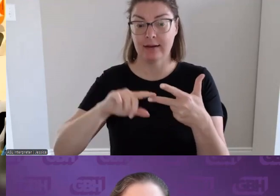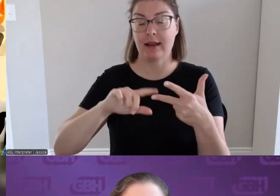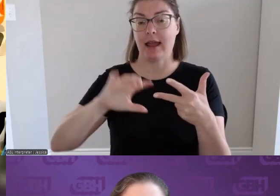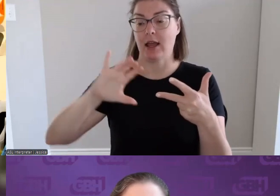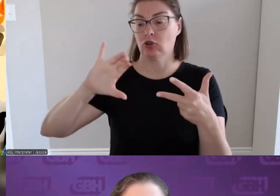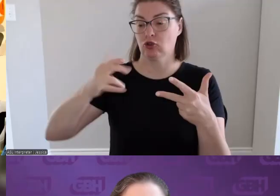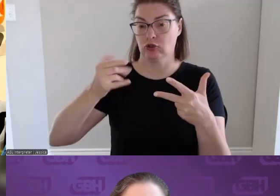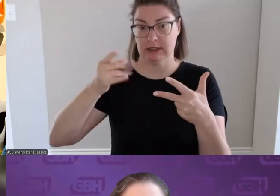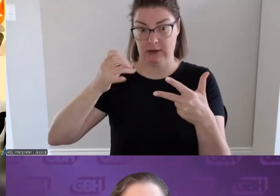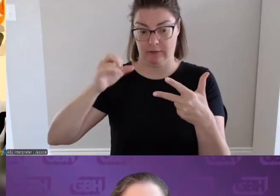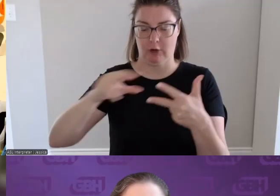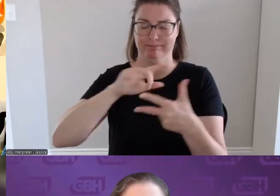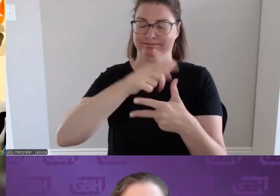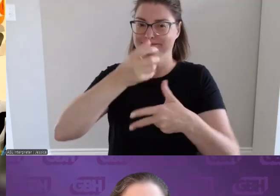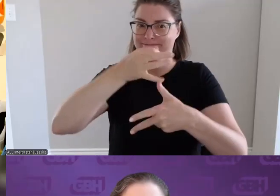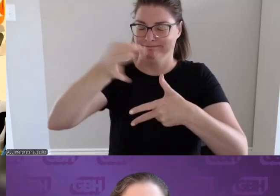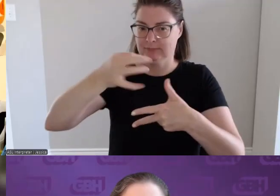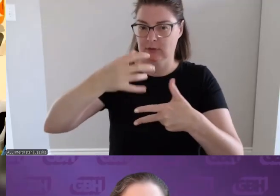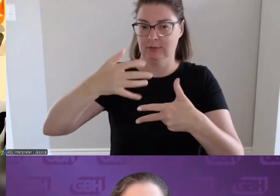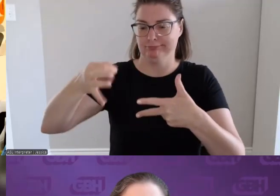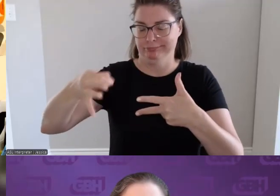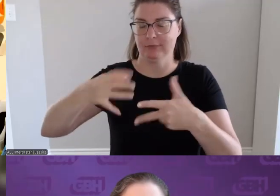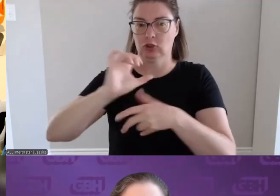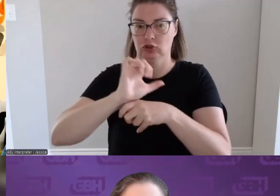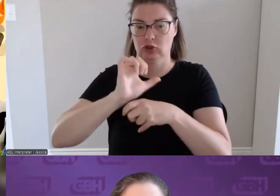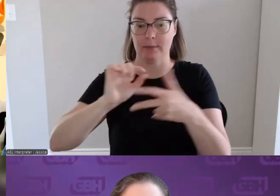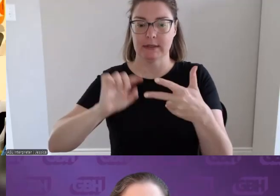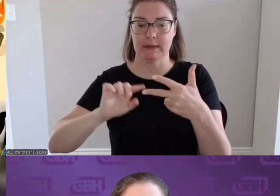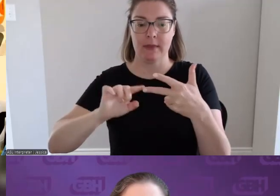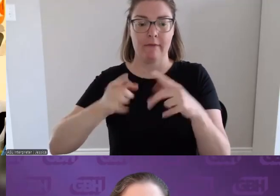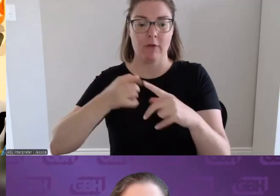the Special Materials Cataloguing Librarian at Concordia University.